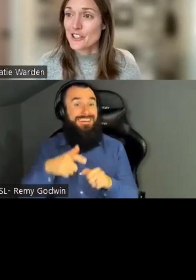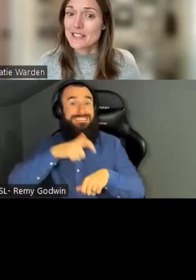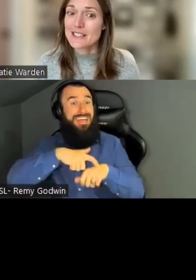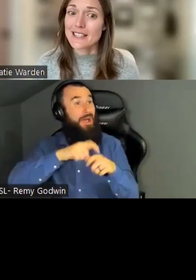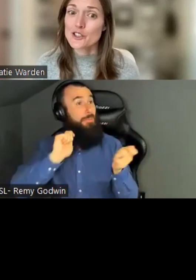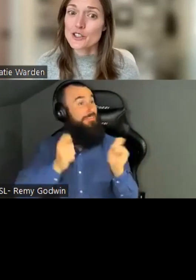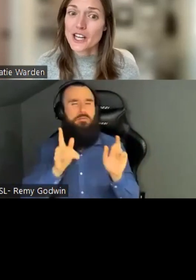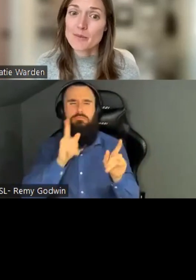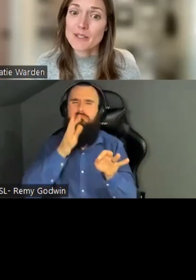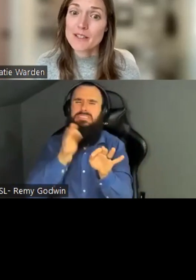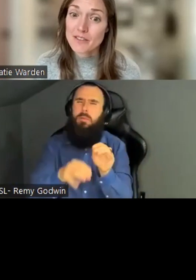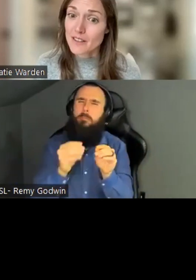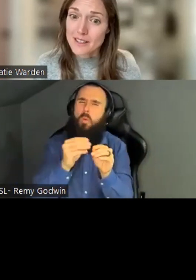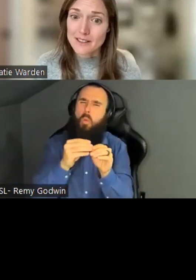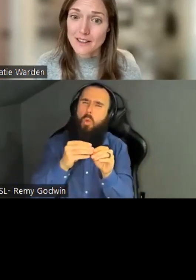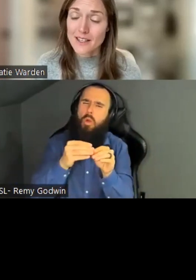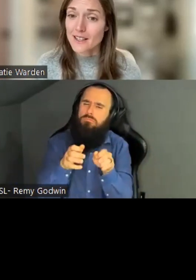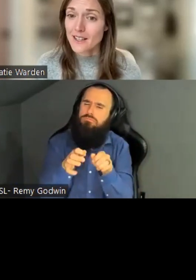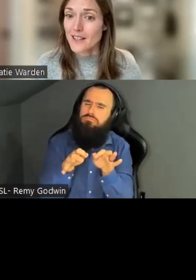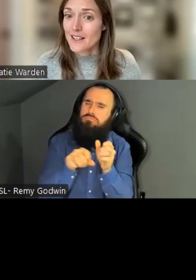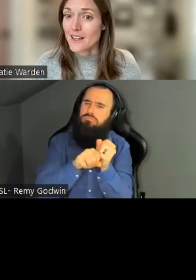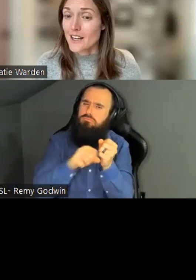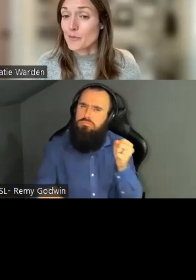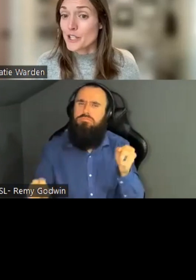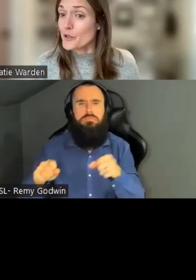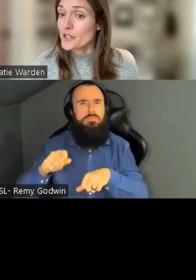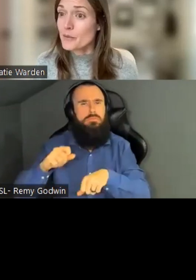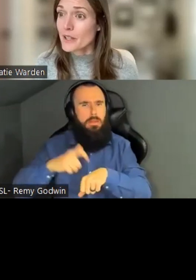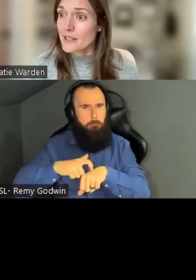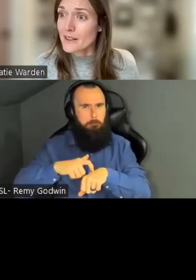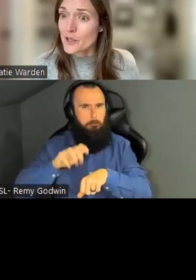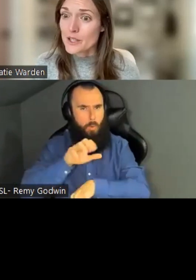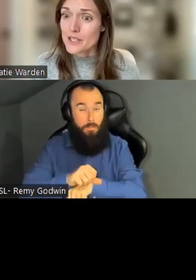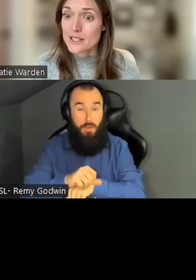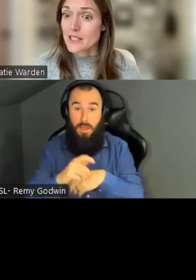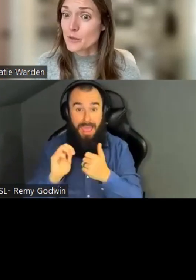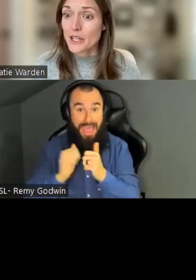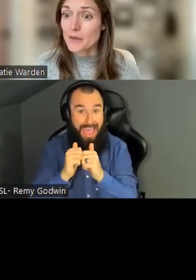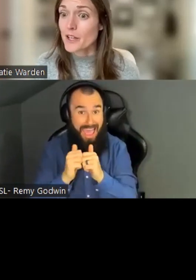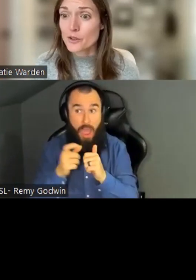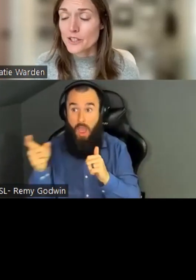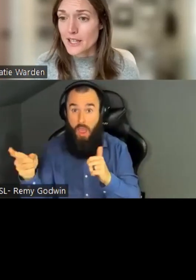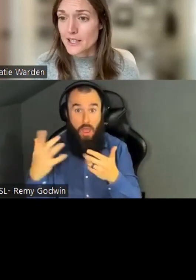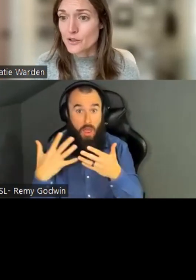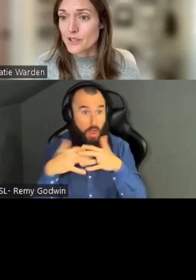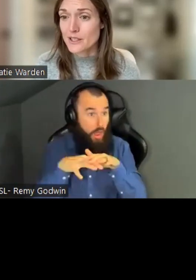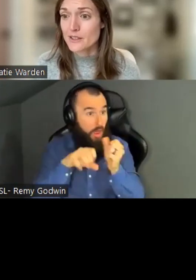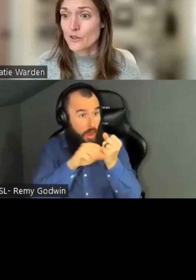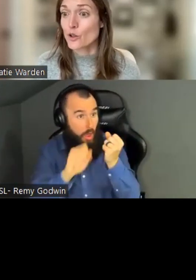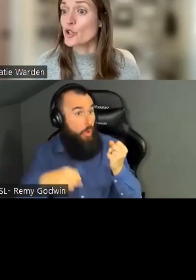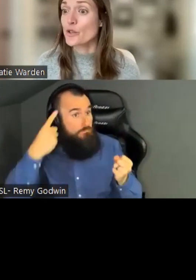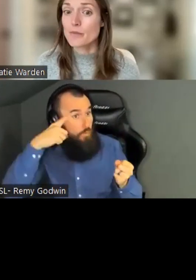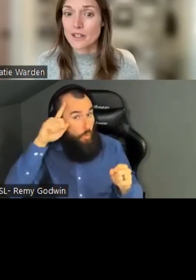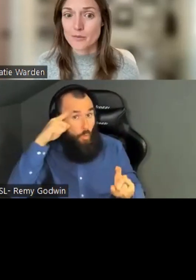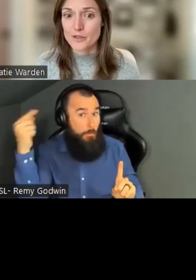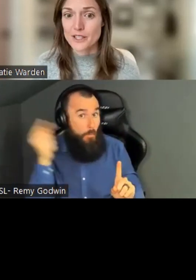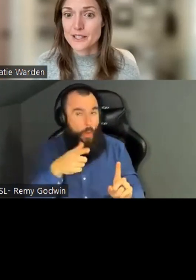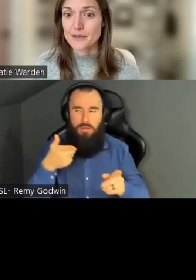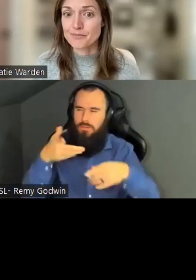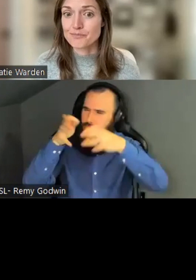You can schedule time in for like using plain language to explain medical diagnoses or treatment options.